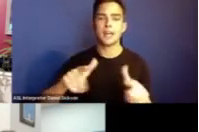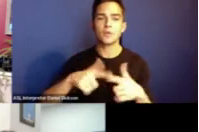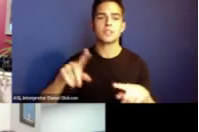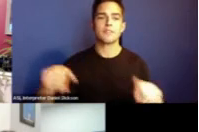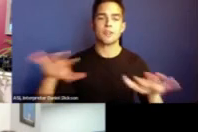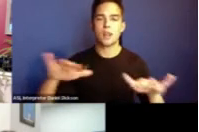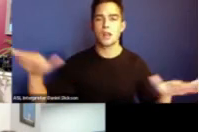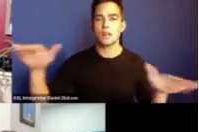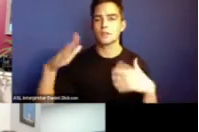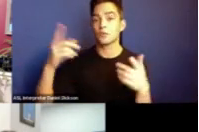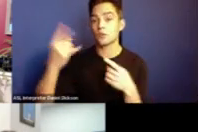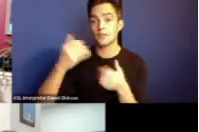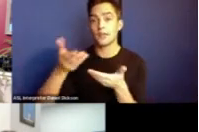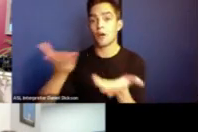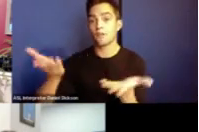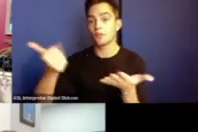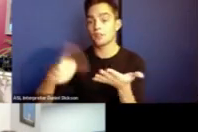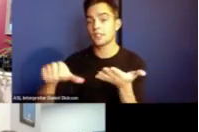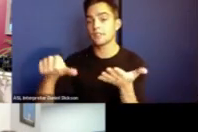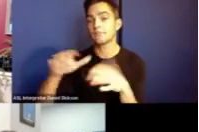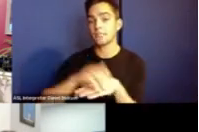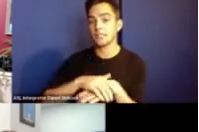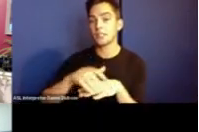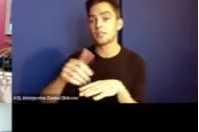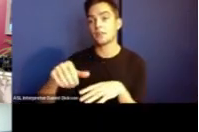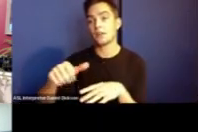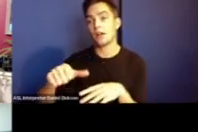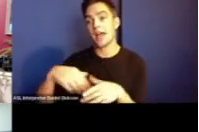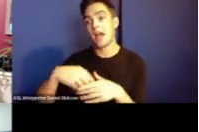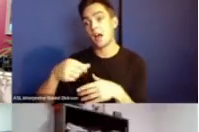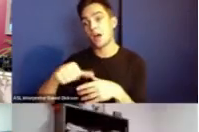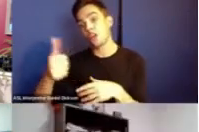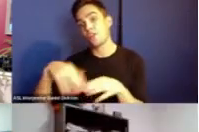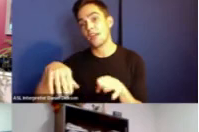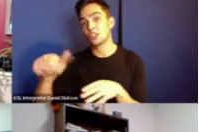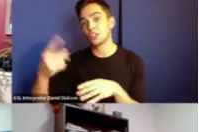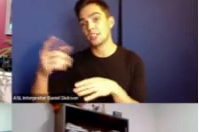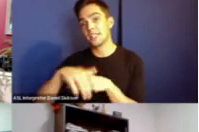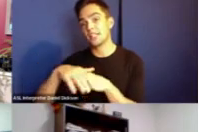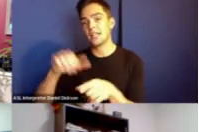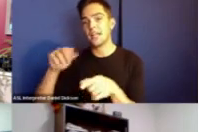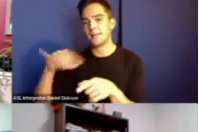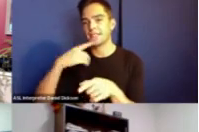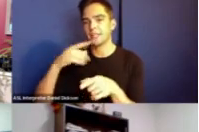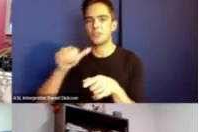is offered in and an Amy you are We're able to quickly answer that question, thank you and say no, not currently, but that